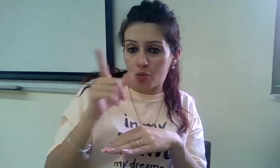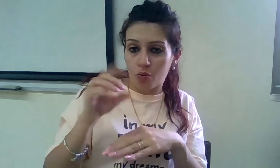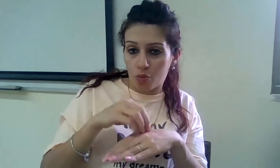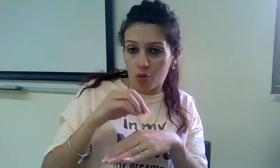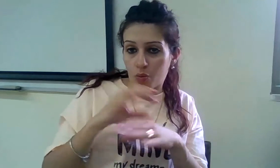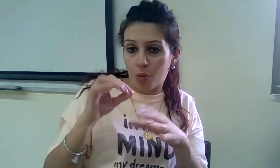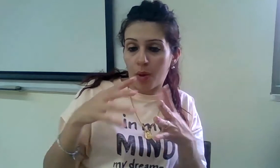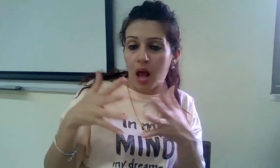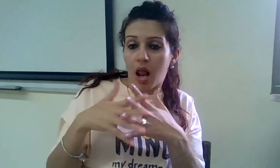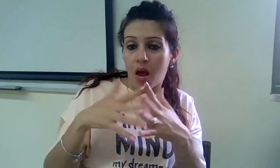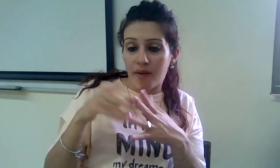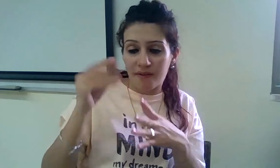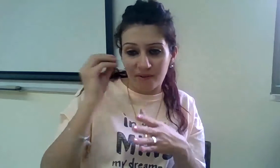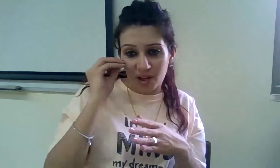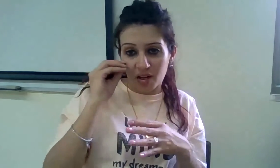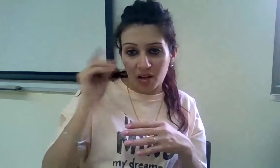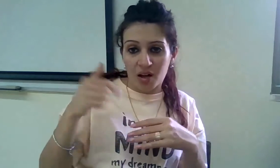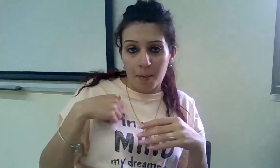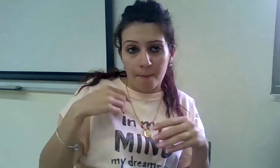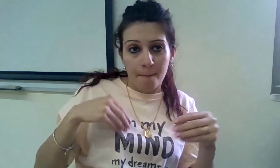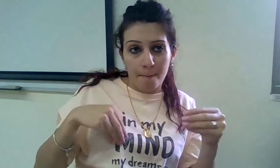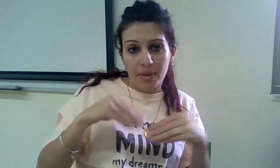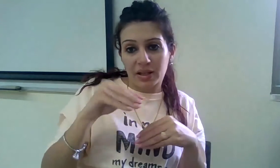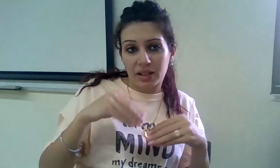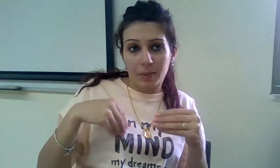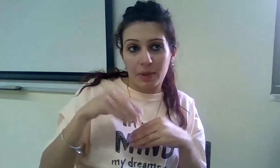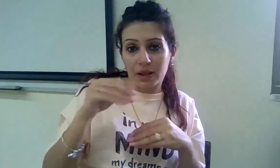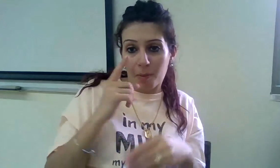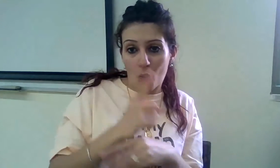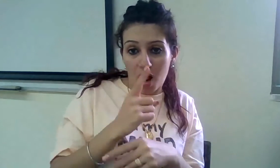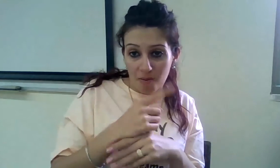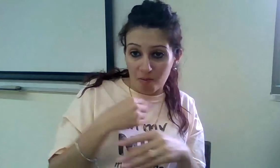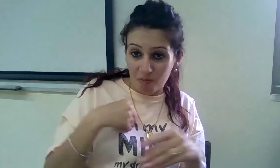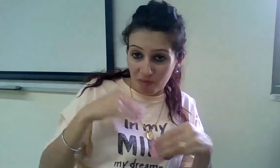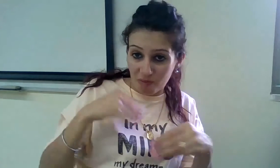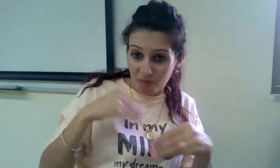The second comment from